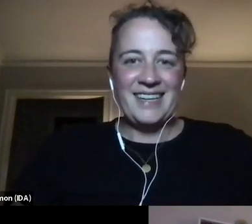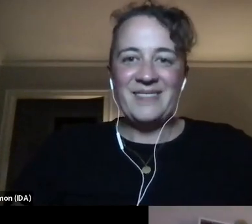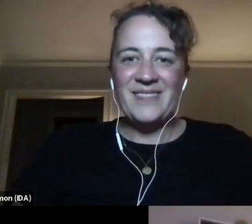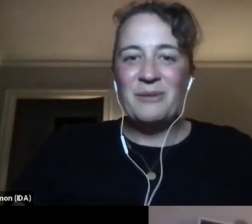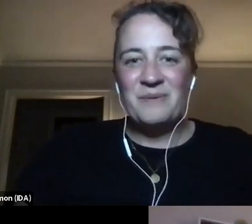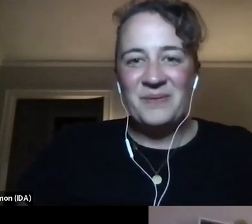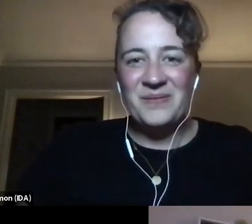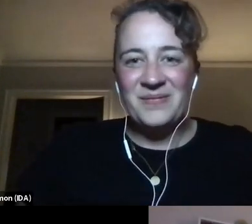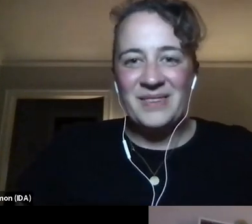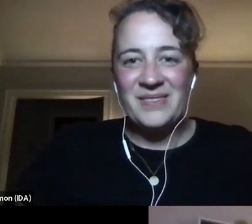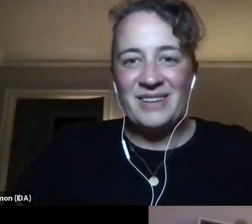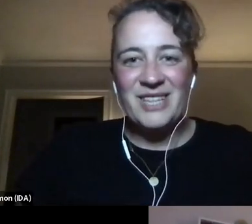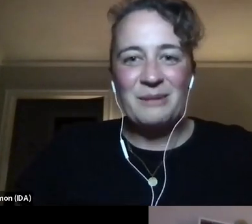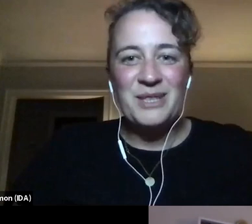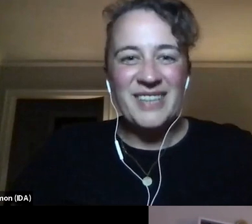Hi, oh, we have to unmute.